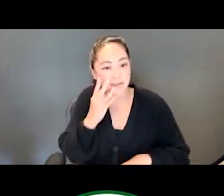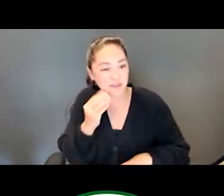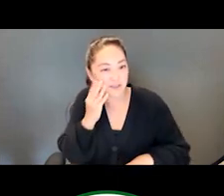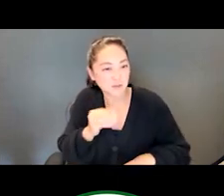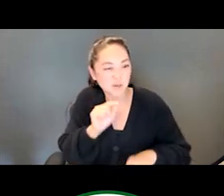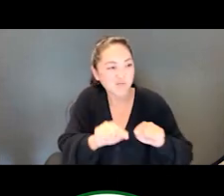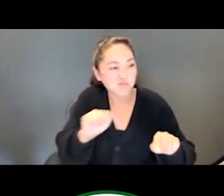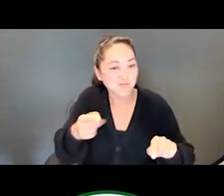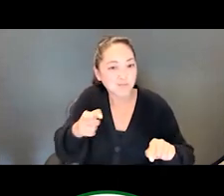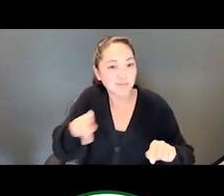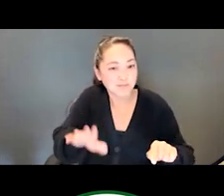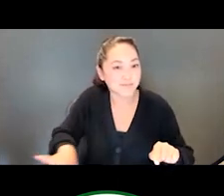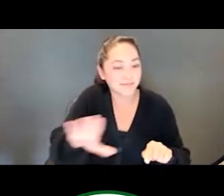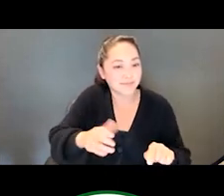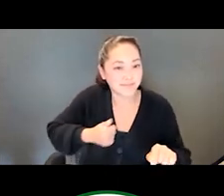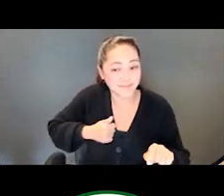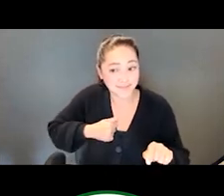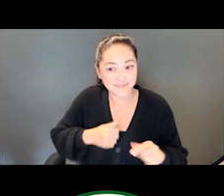steps for accessibility and inclusion.